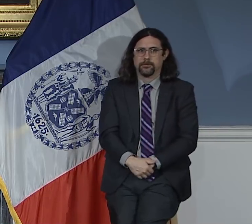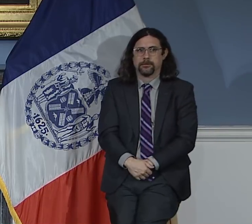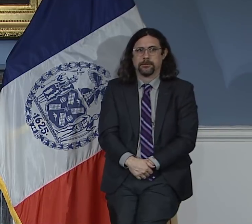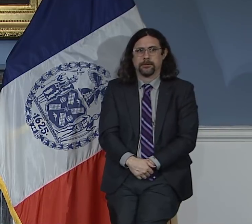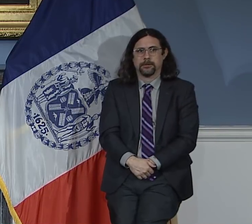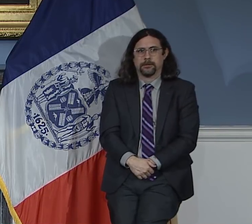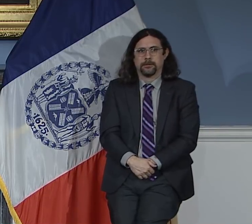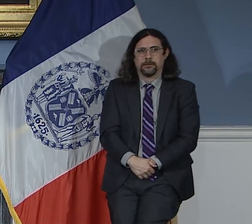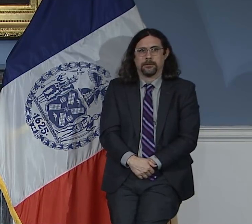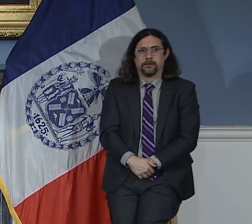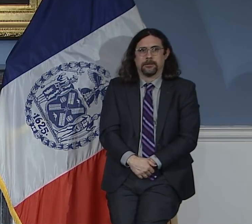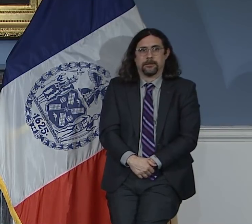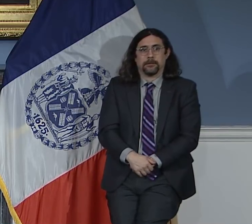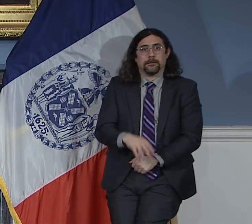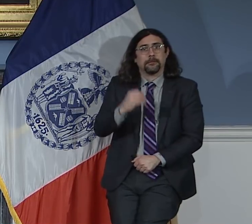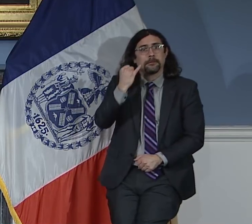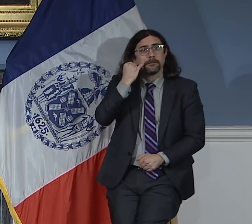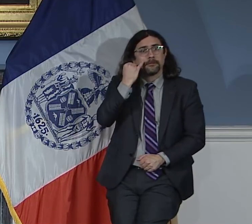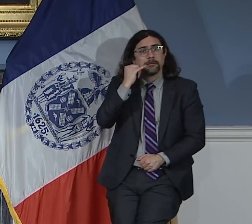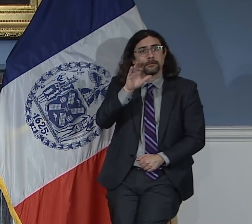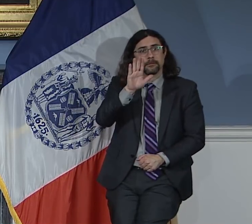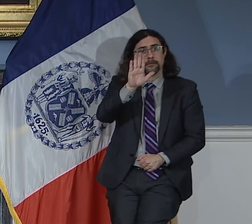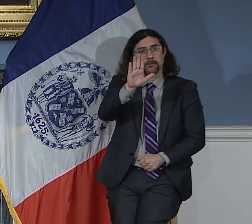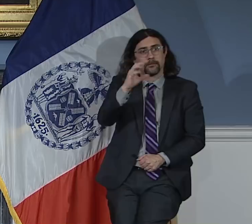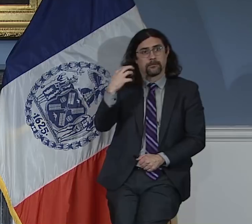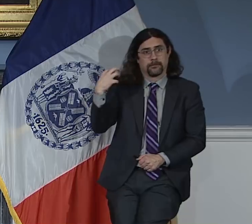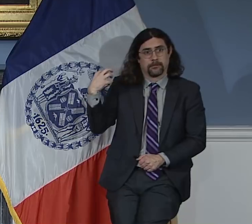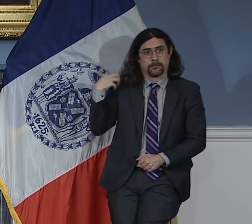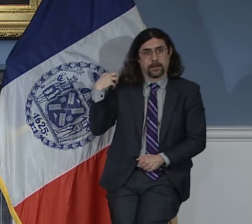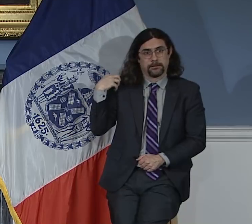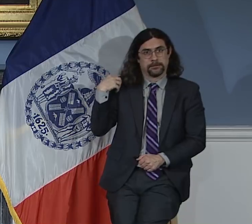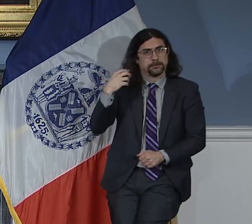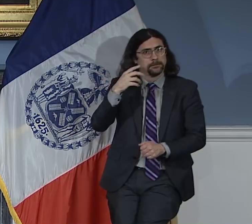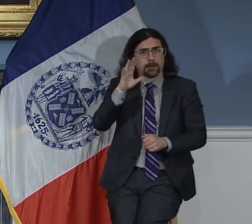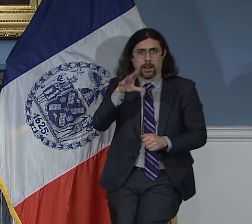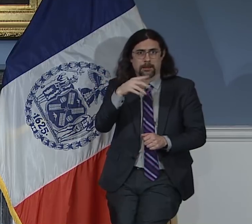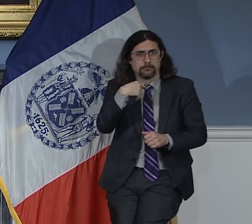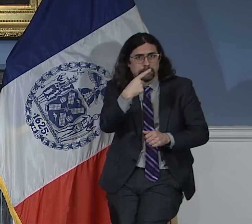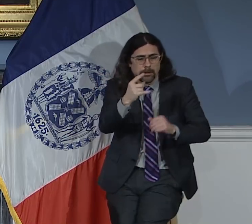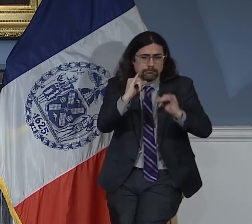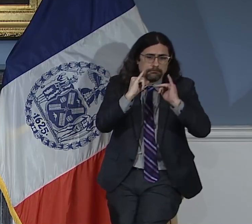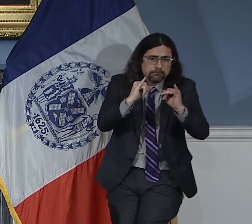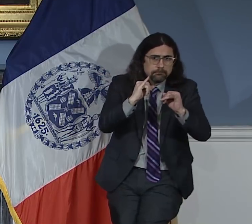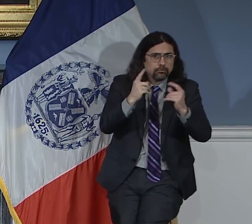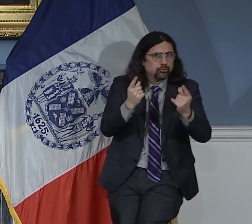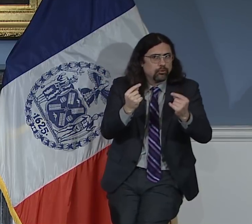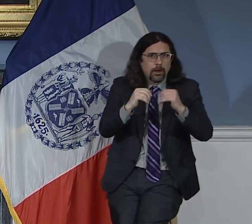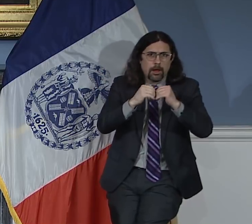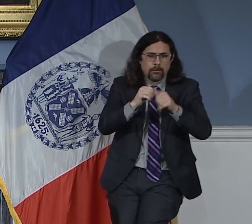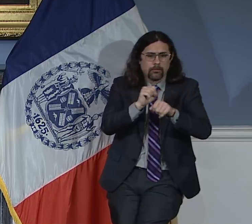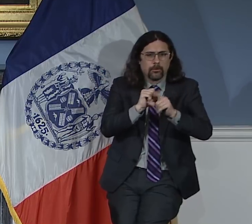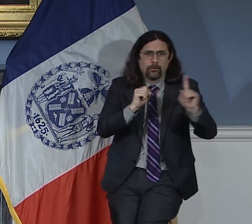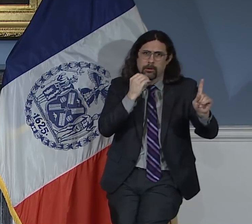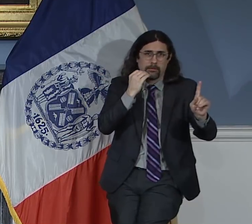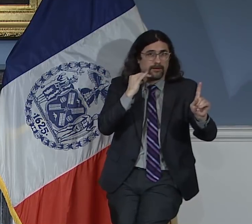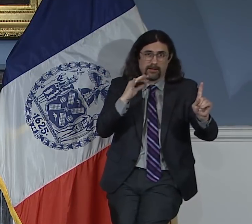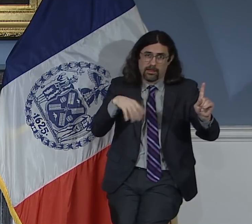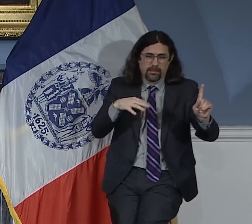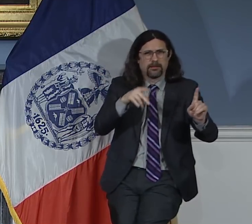OR SOME ALTERNATIVE, TALK TO YOUR EMPLOYER. WE NEED OPPELET O BE CREATIVE HERE. ANYONE WHO BELIEVES THAT THERE A'S PROBLEM